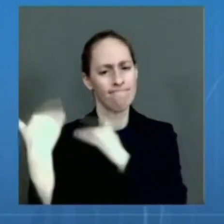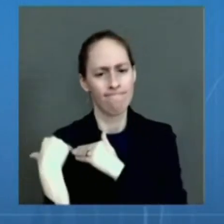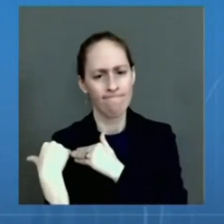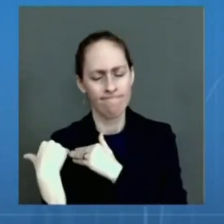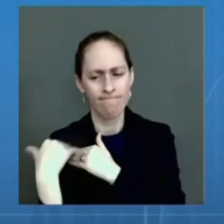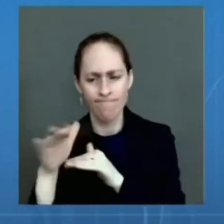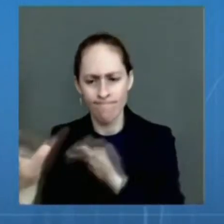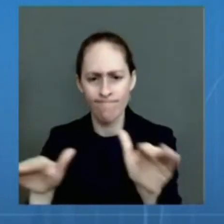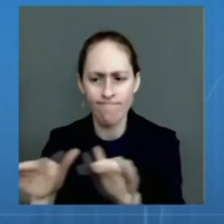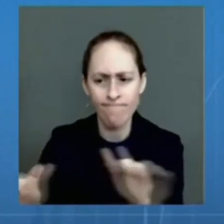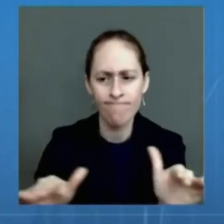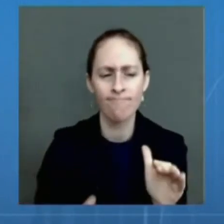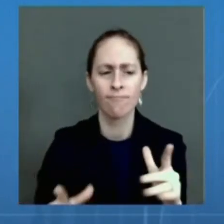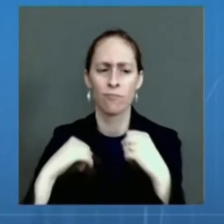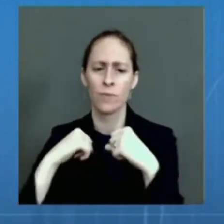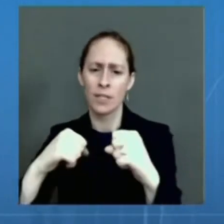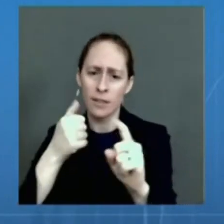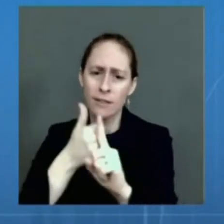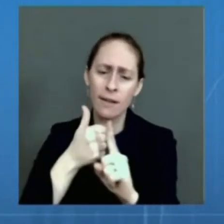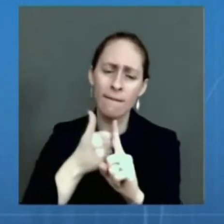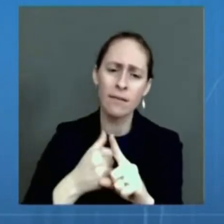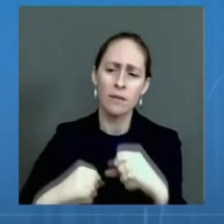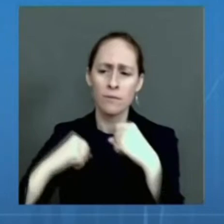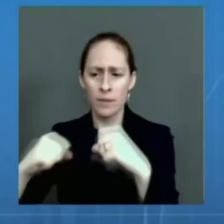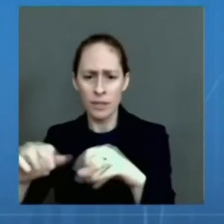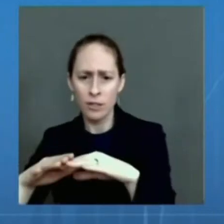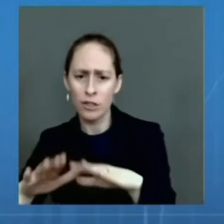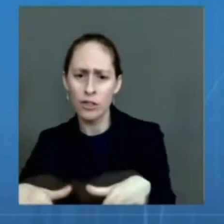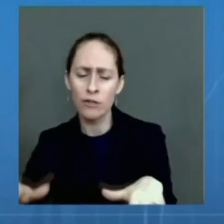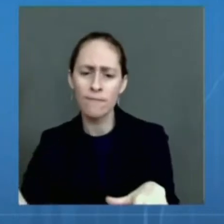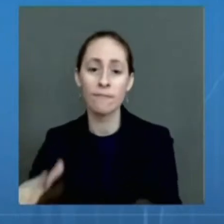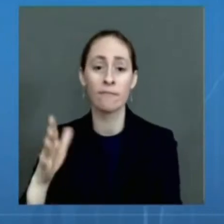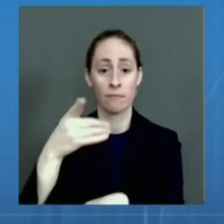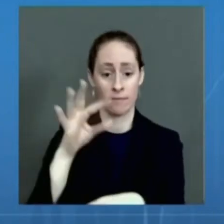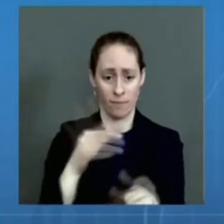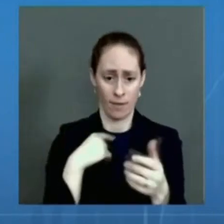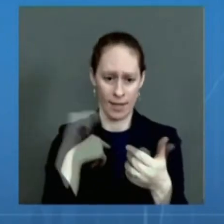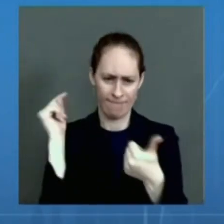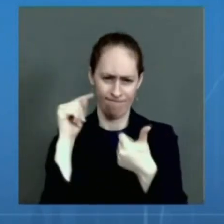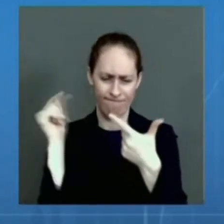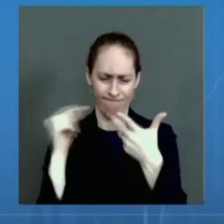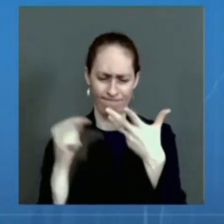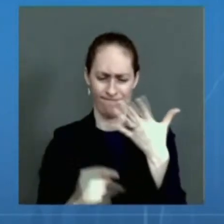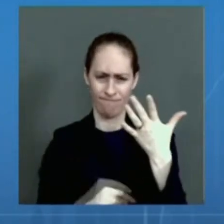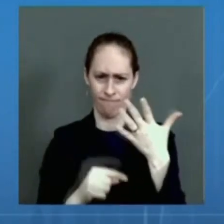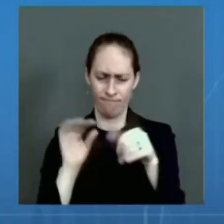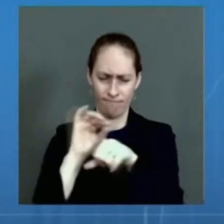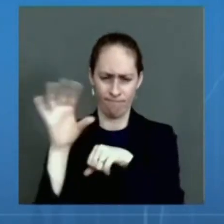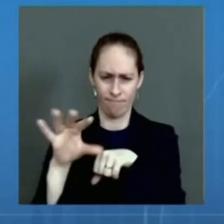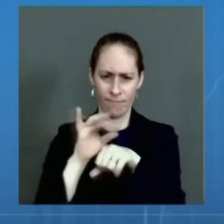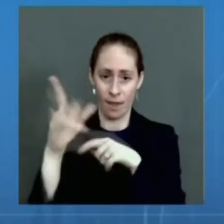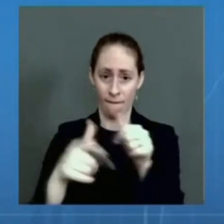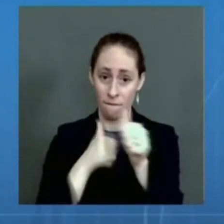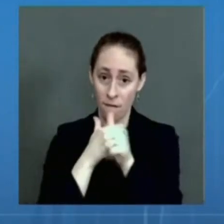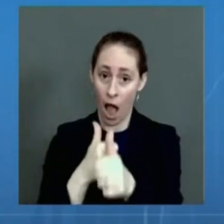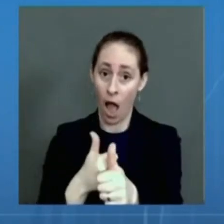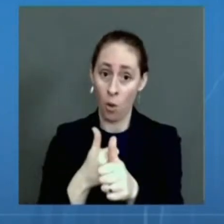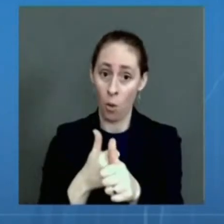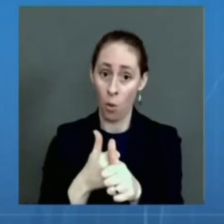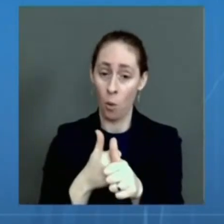THEIR COMMUNITIES. THE MORE PEOPLE GET VACCINATED